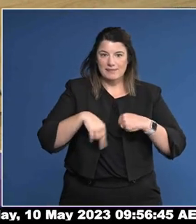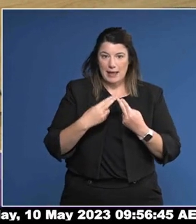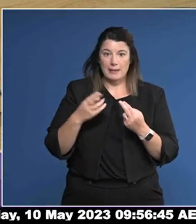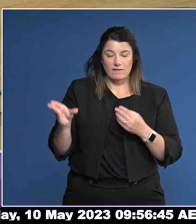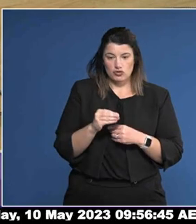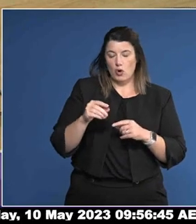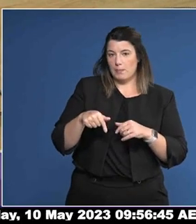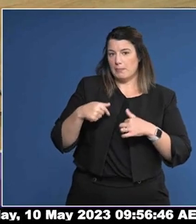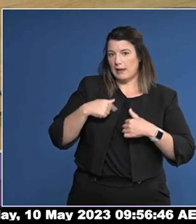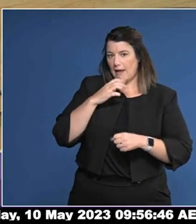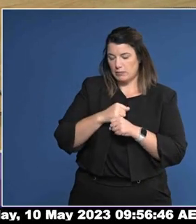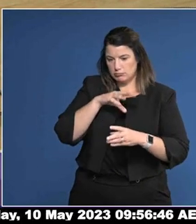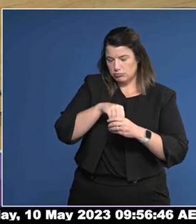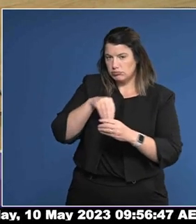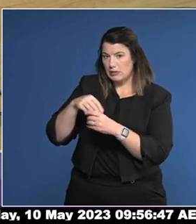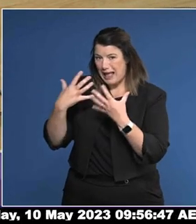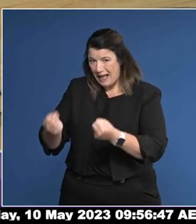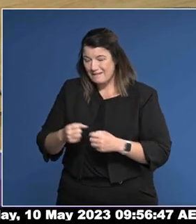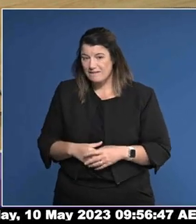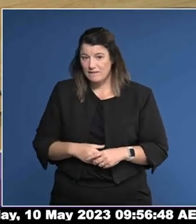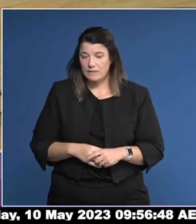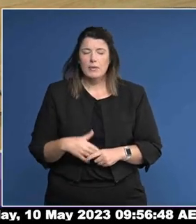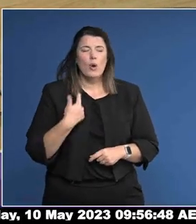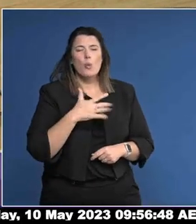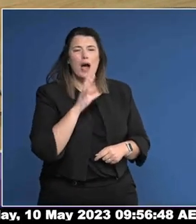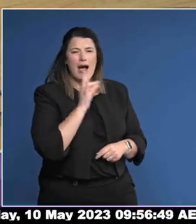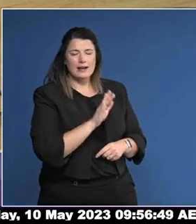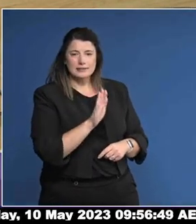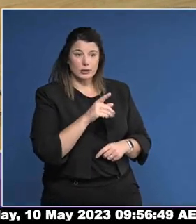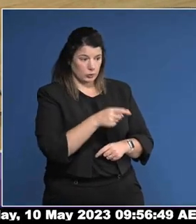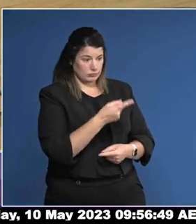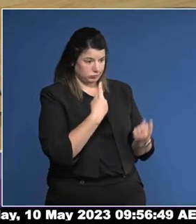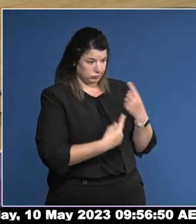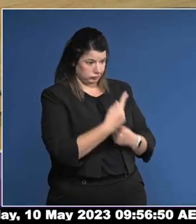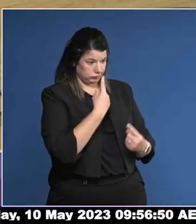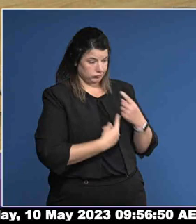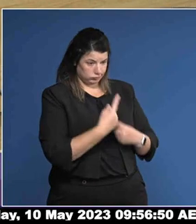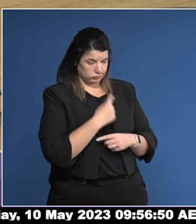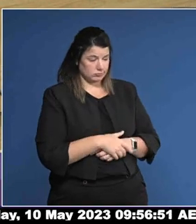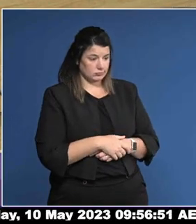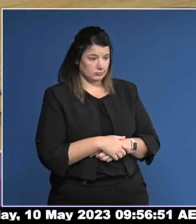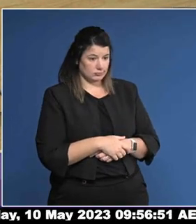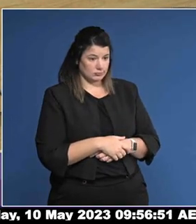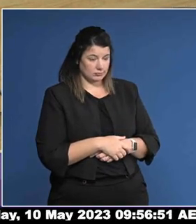Do you accept that the answer that you've just given diminishes an